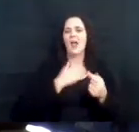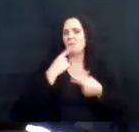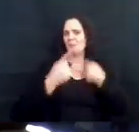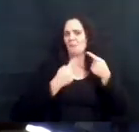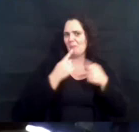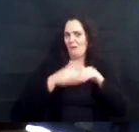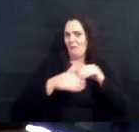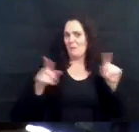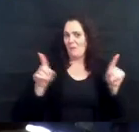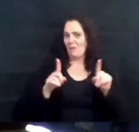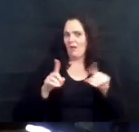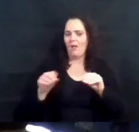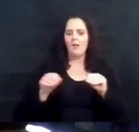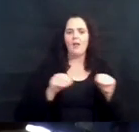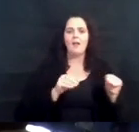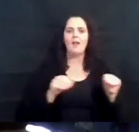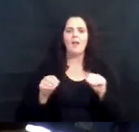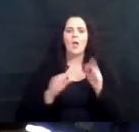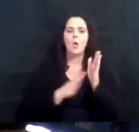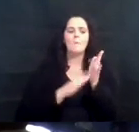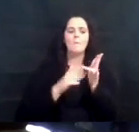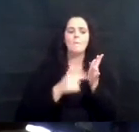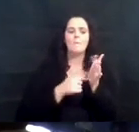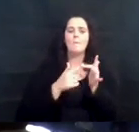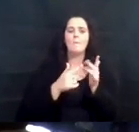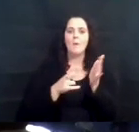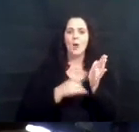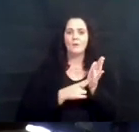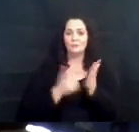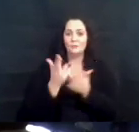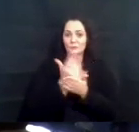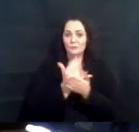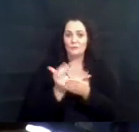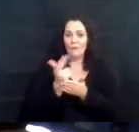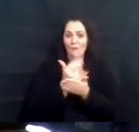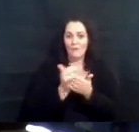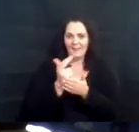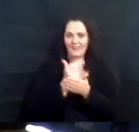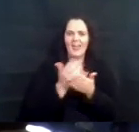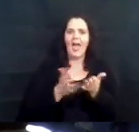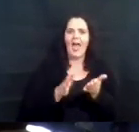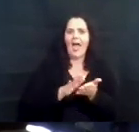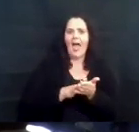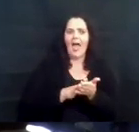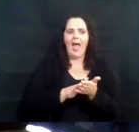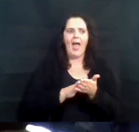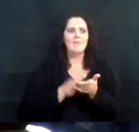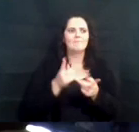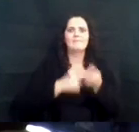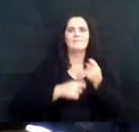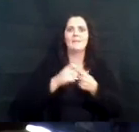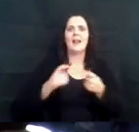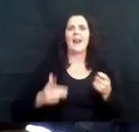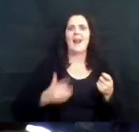drawing, a way of animating your drawings and bringing them to life and we're going to use a couple of different methods for doing that.